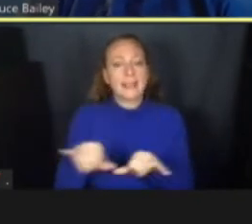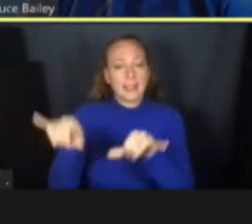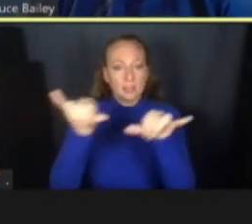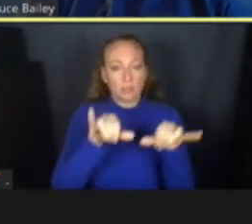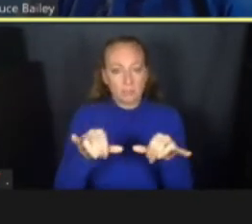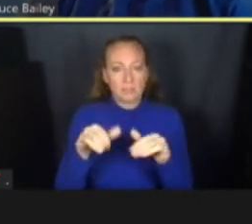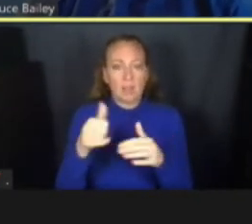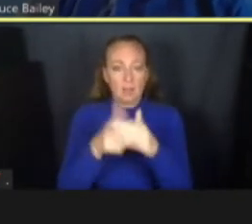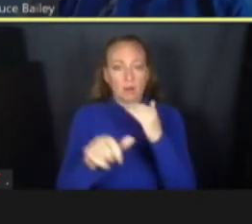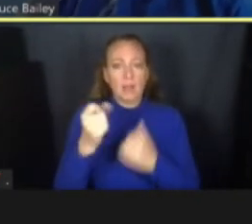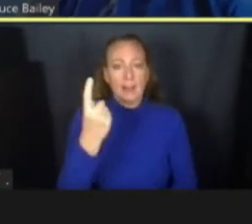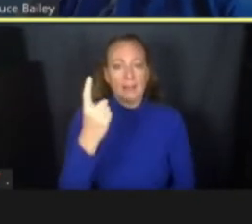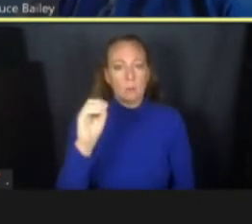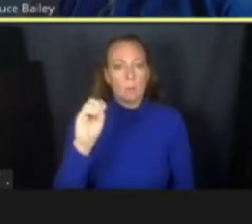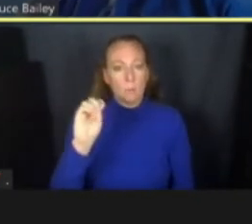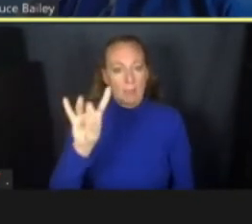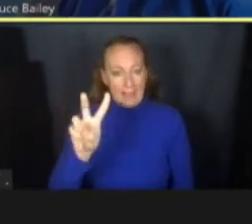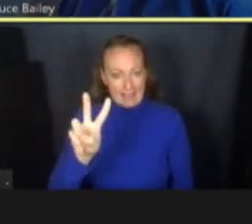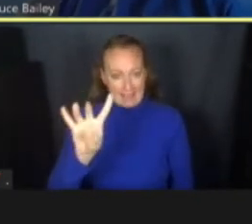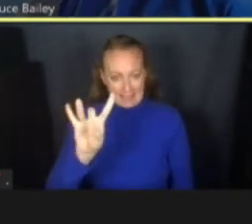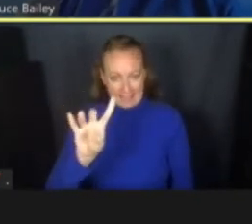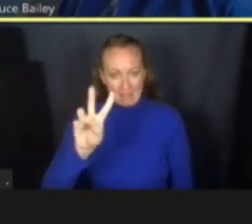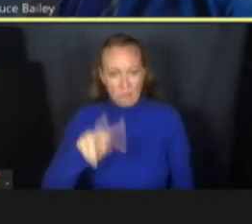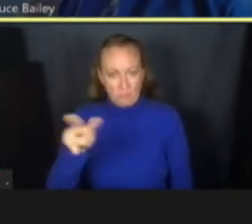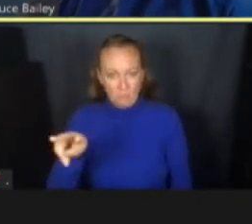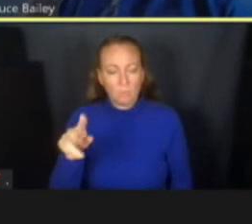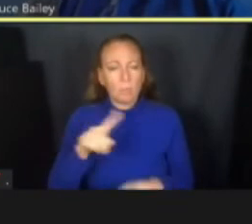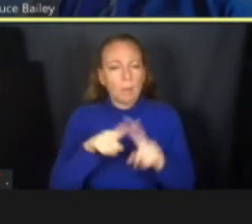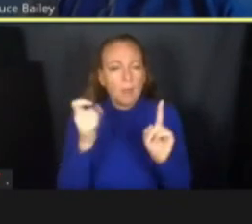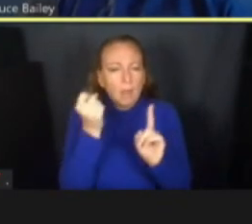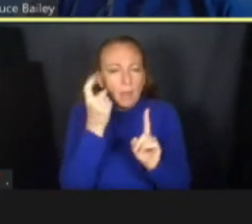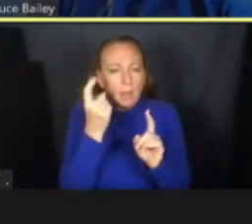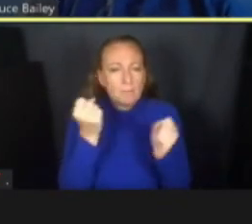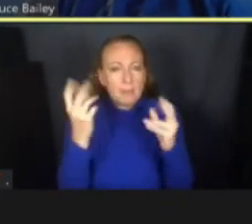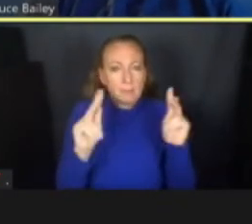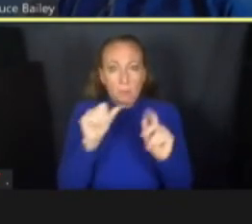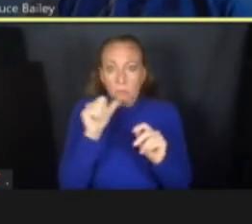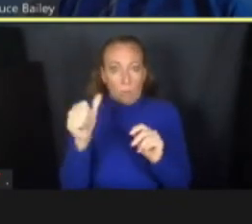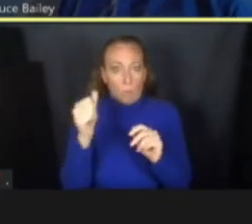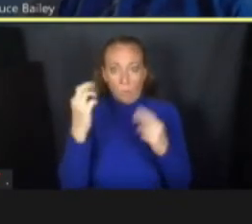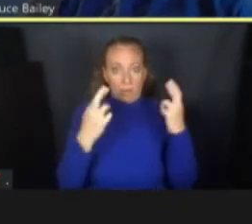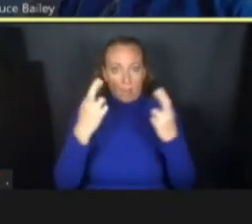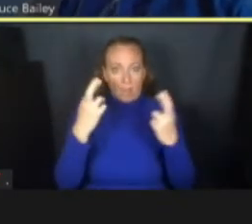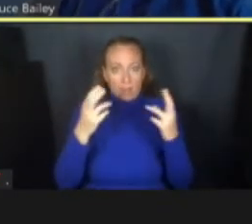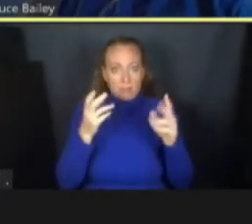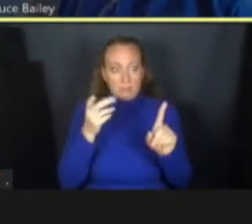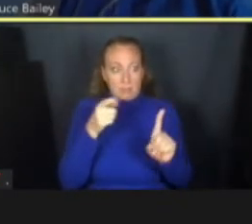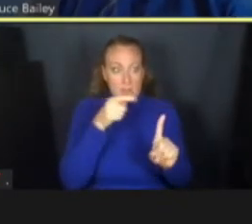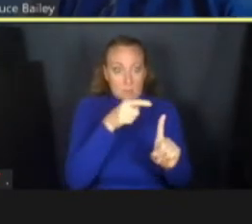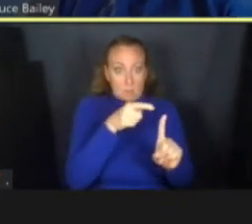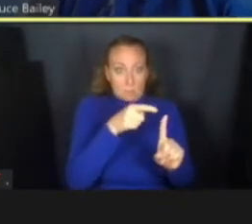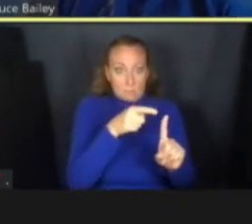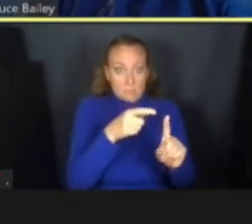In my experience, what many people don't realize is how closely adapted those many several checkpoints were.